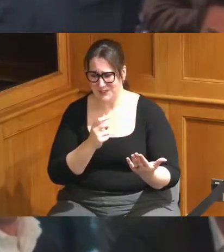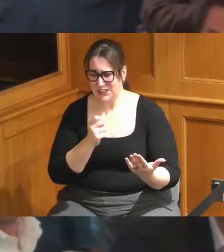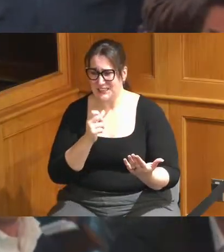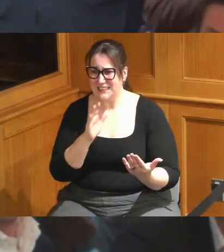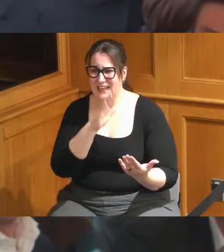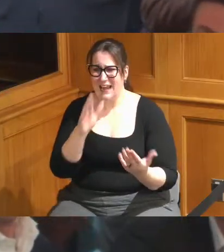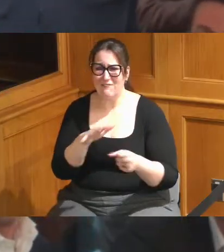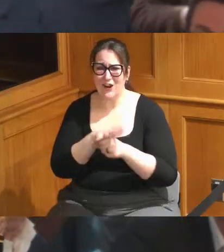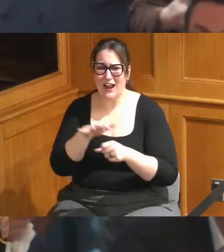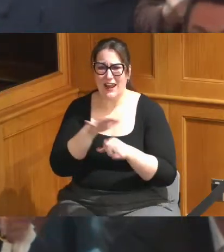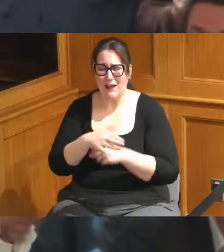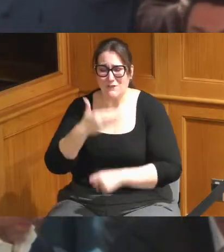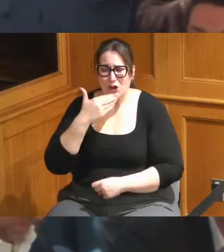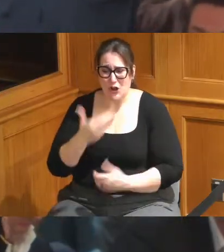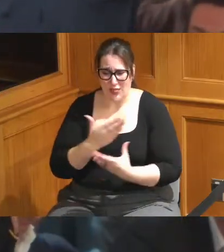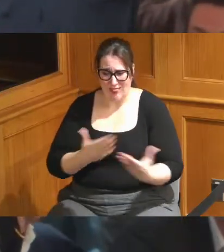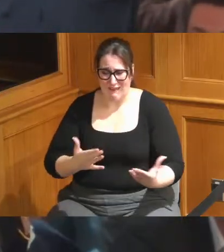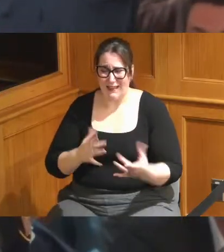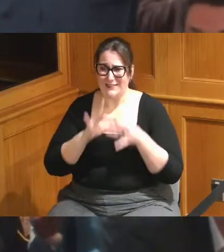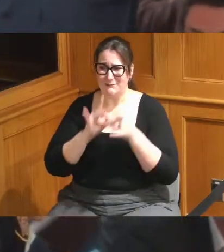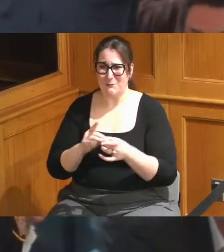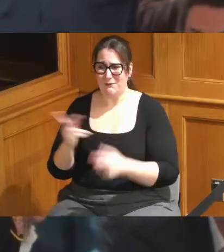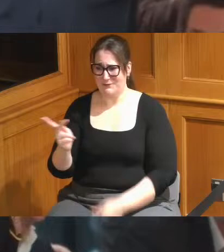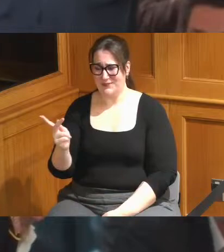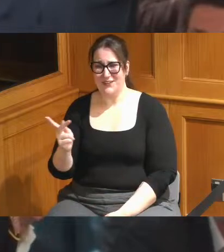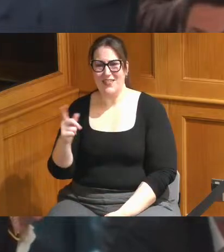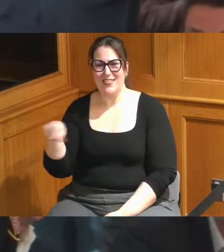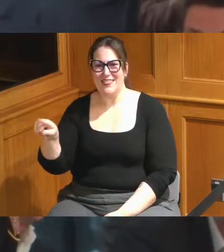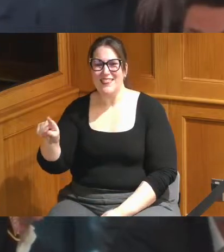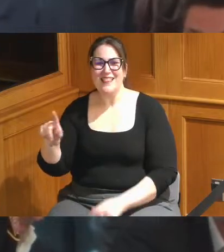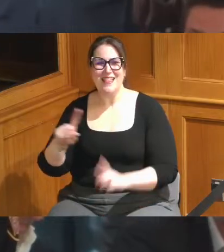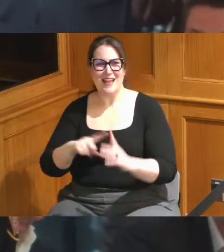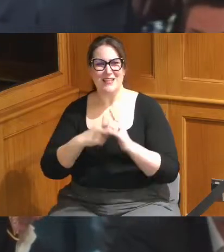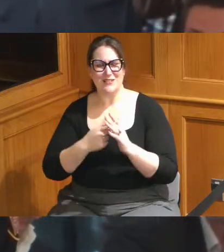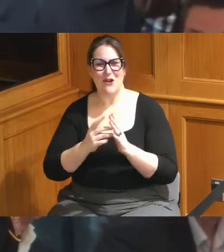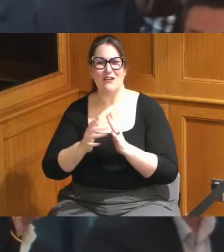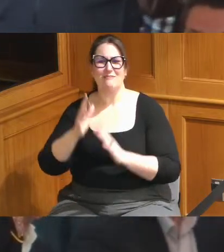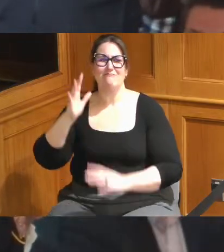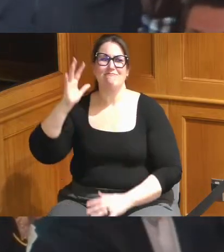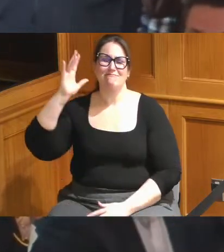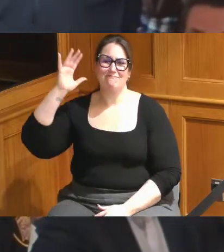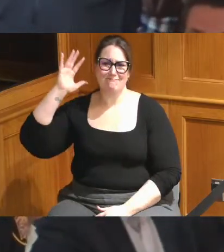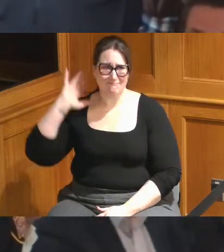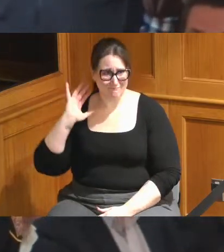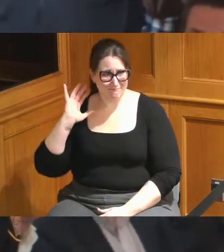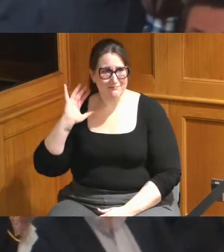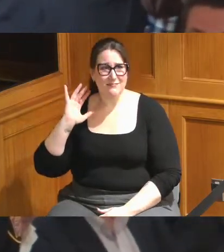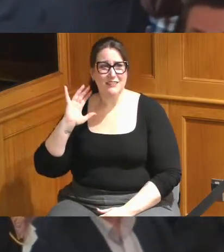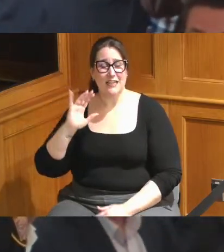about these two men right here. I mean, they started many years ago in the jail,